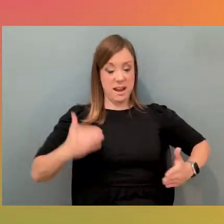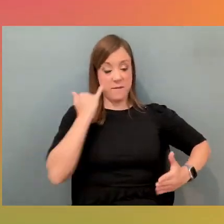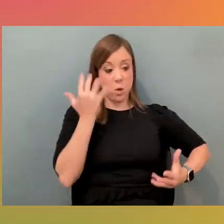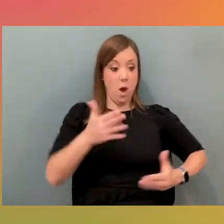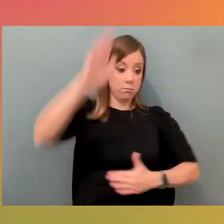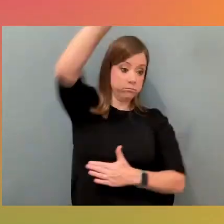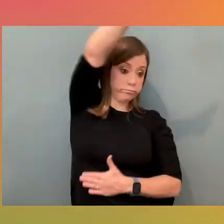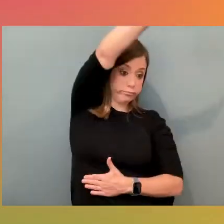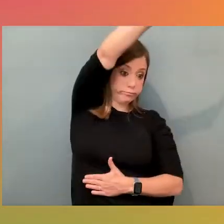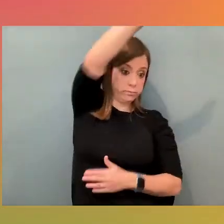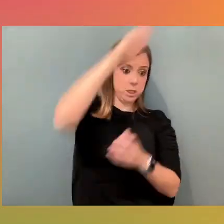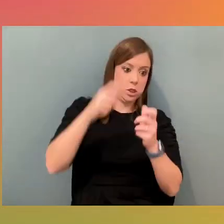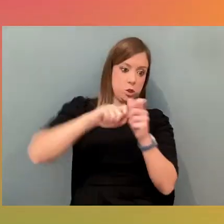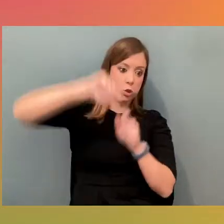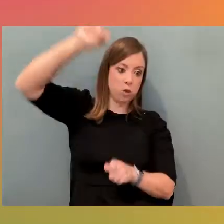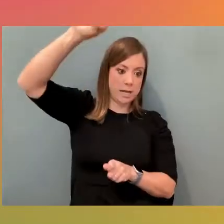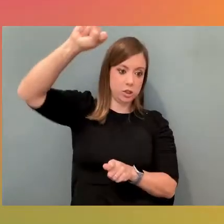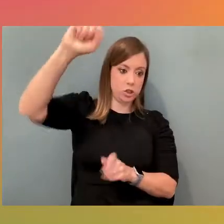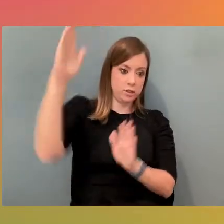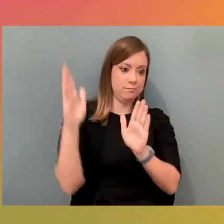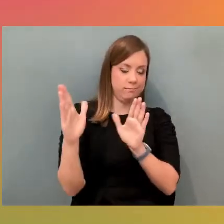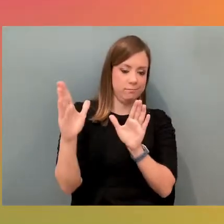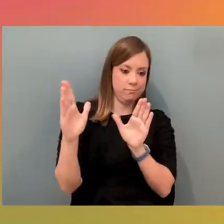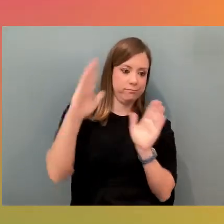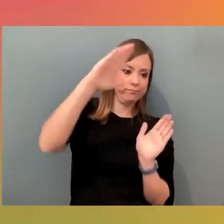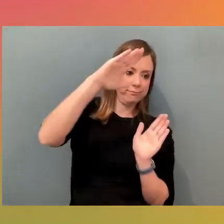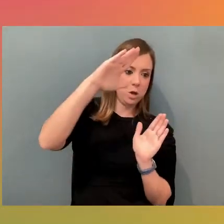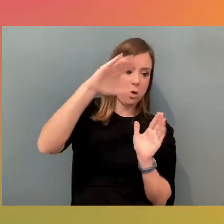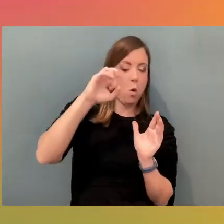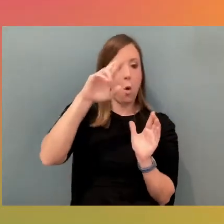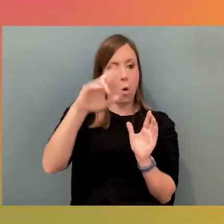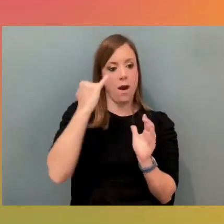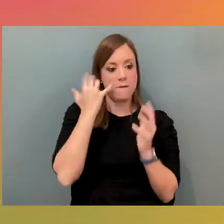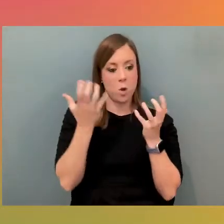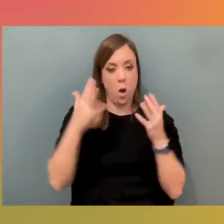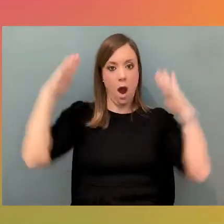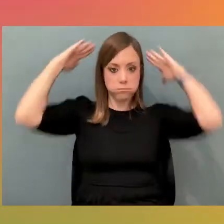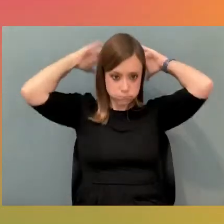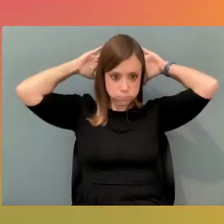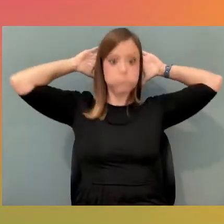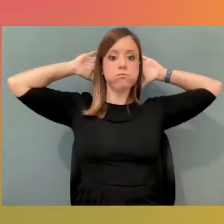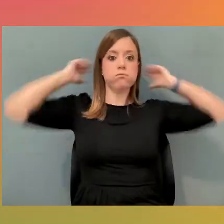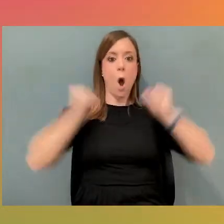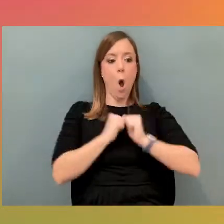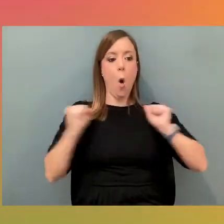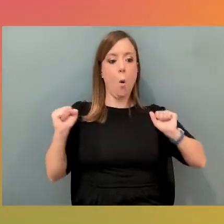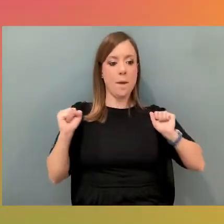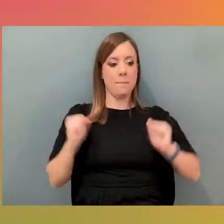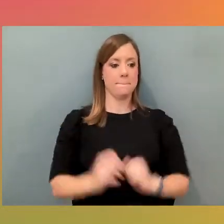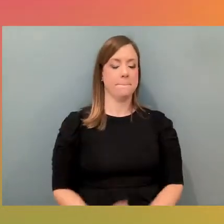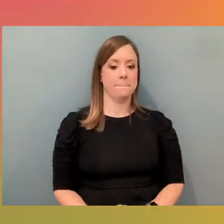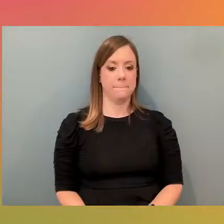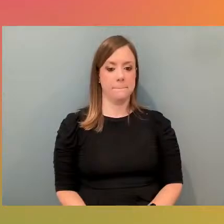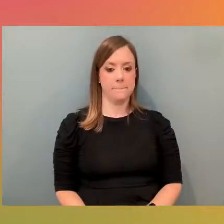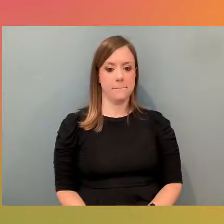UNDERNEATH YOU.